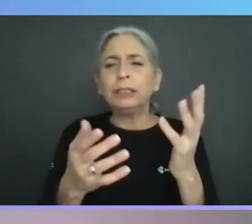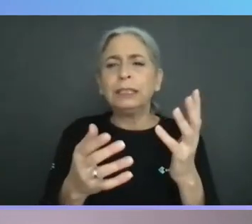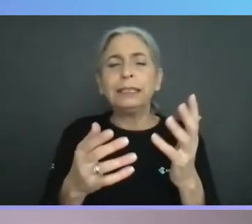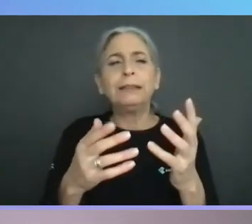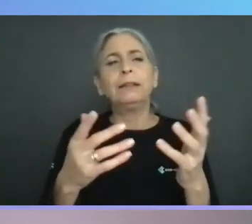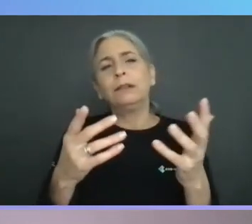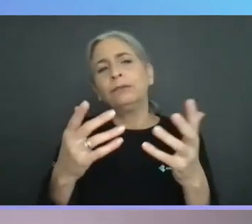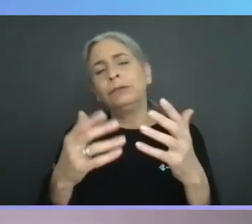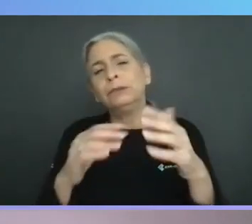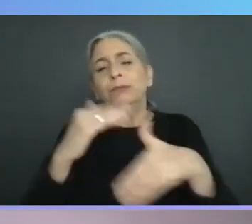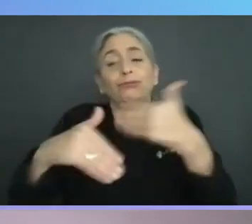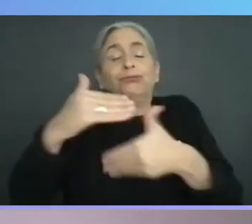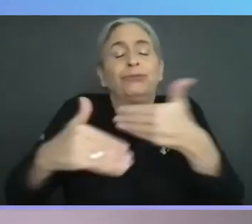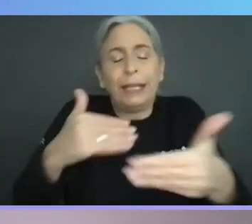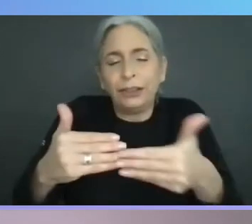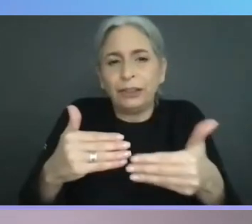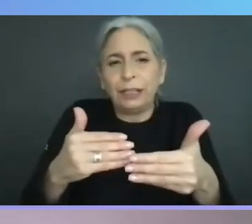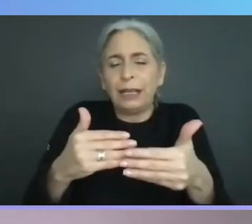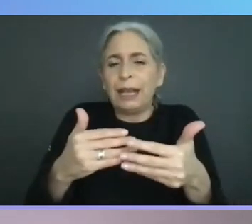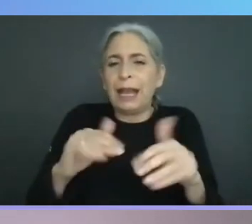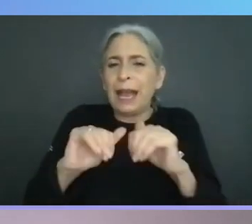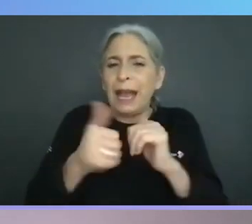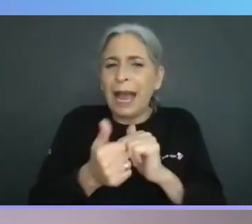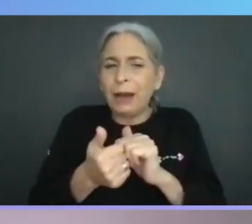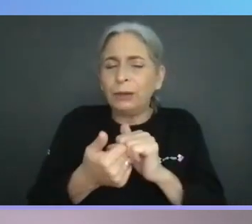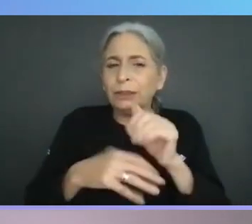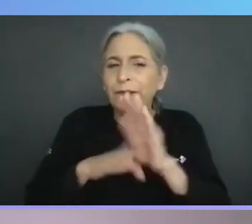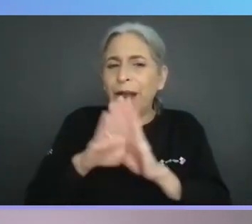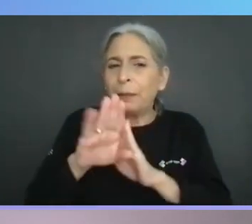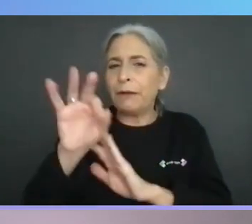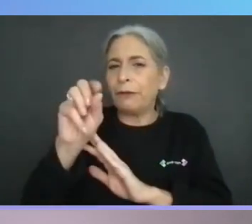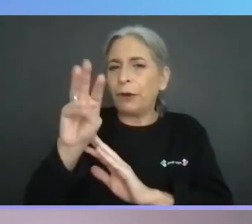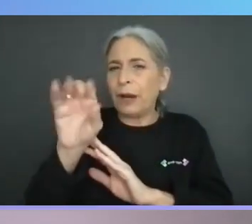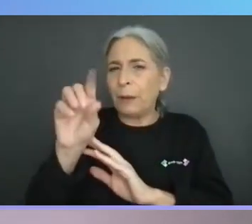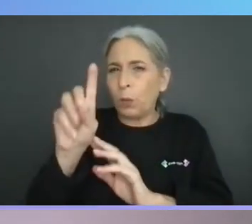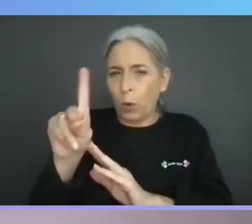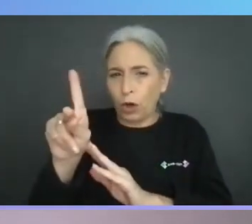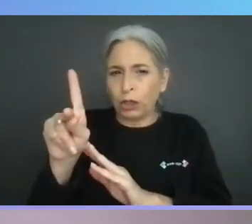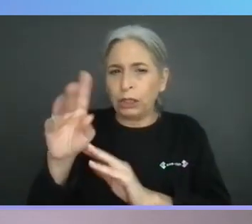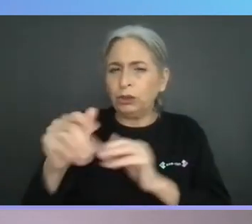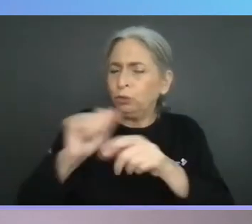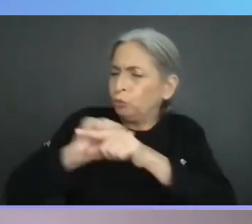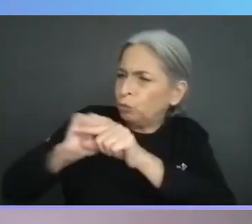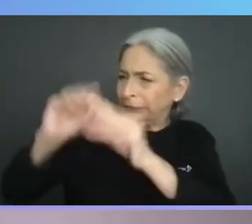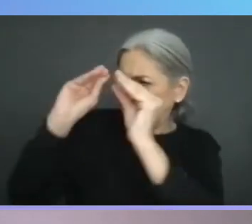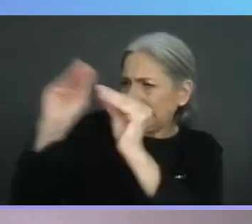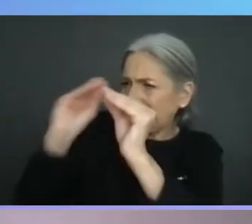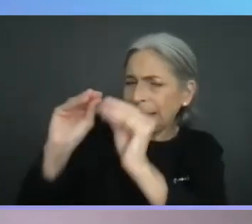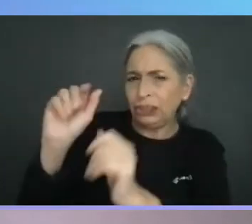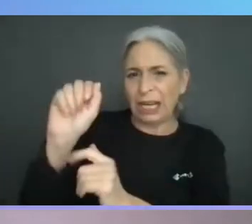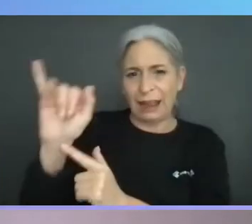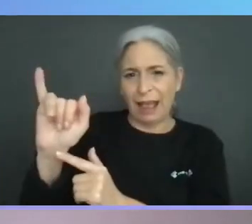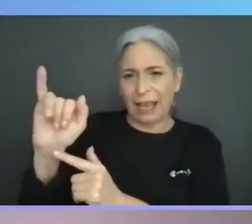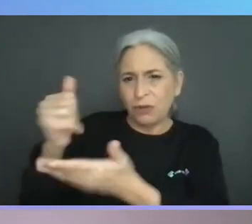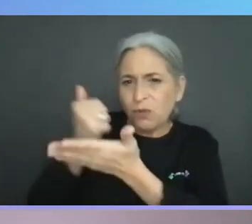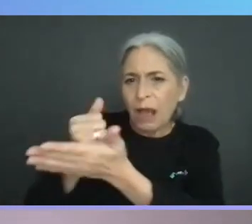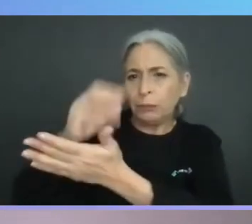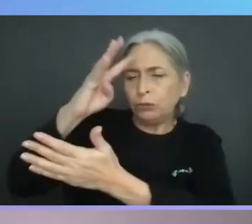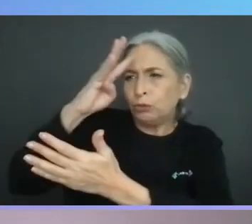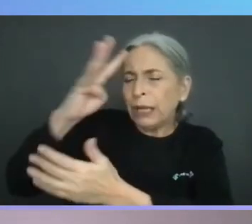how this might. Pile up into a framework that helps train AI to help create quality image descriptions or produce tools to